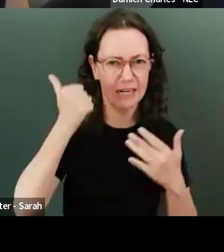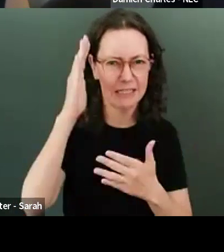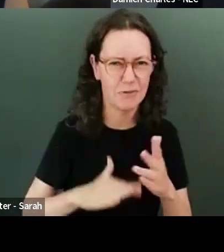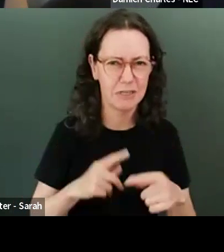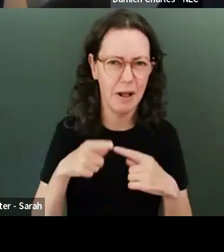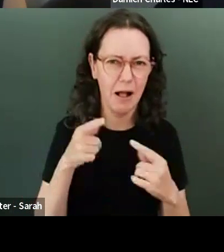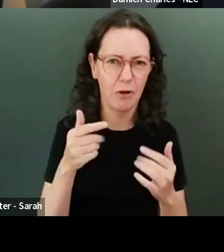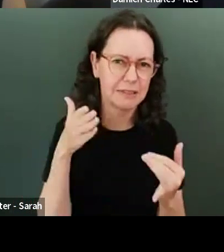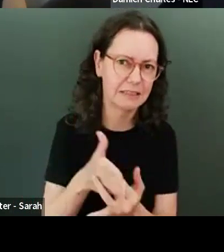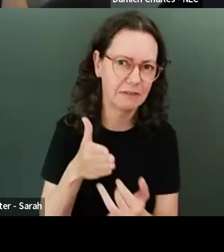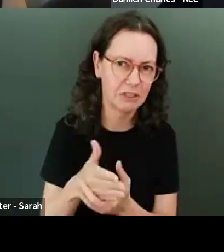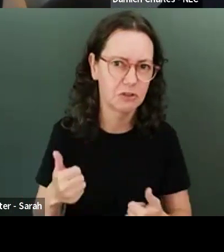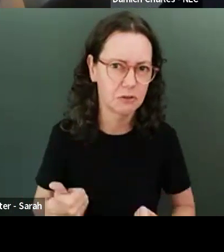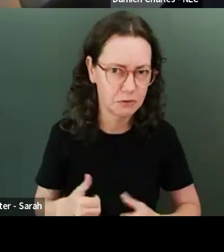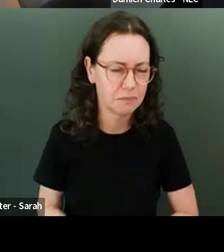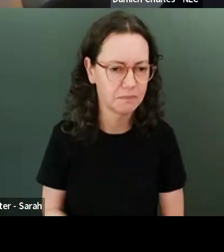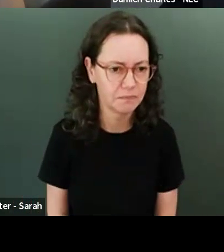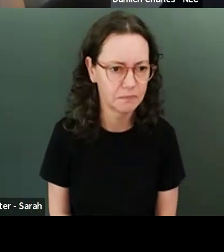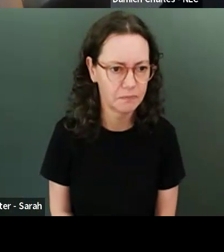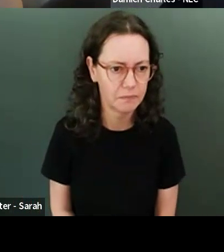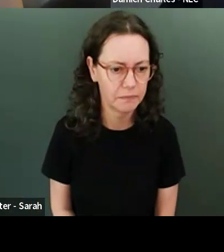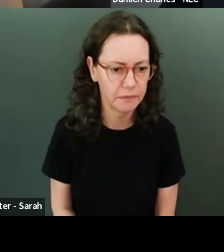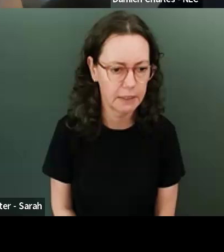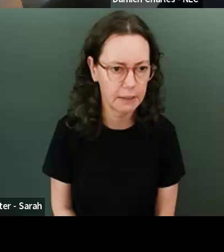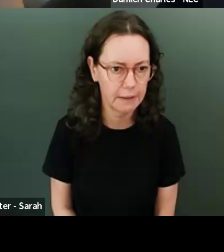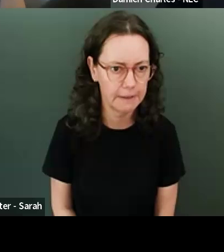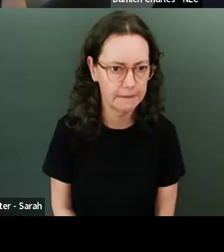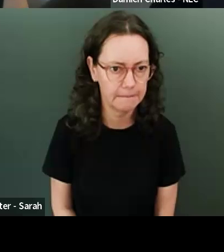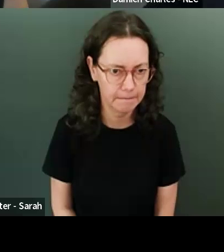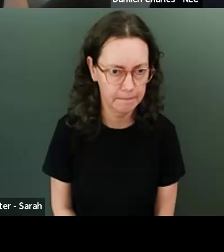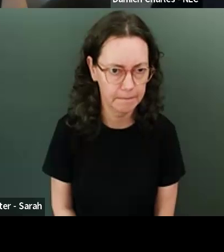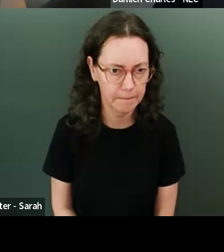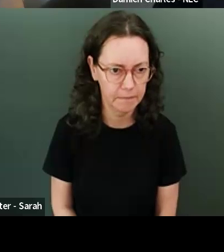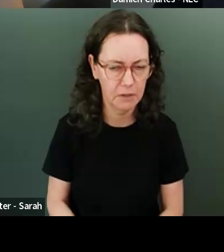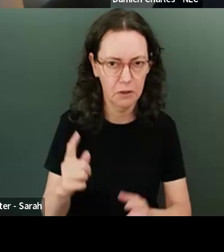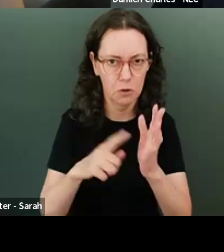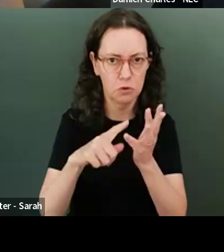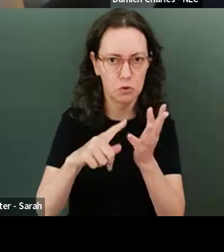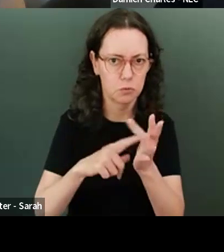presentation. And just quickly around the